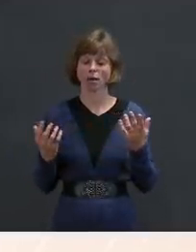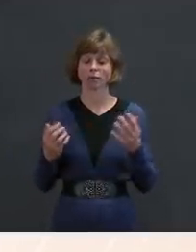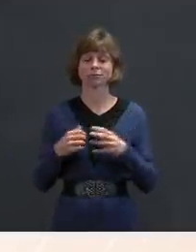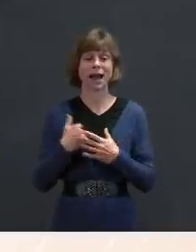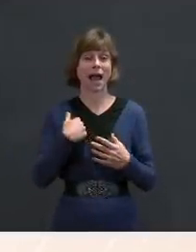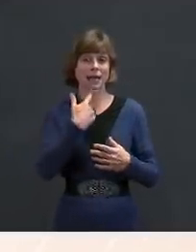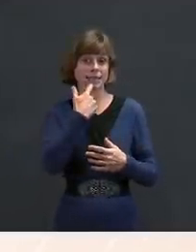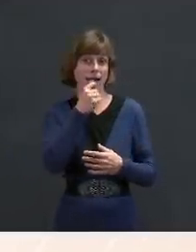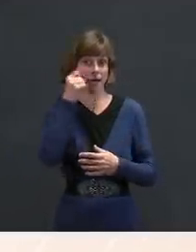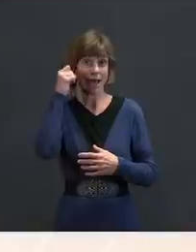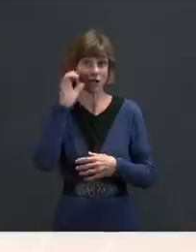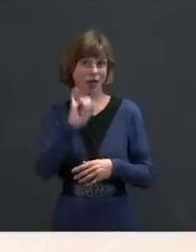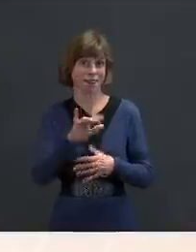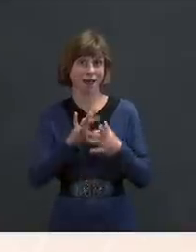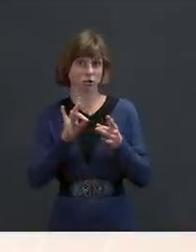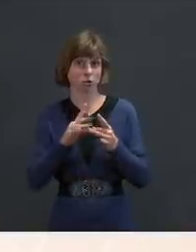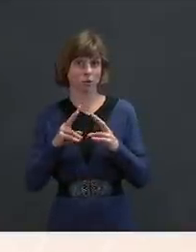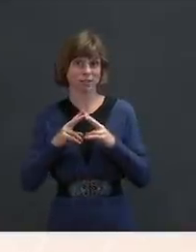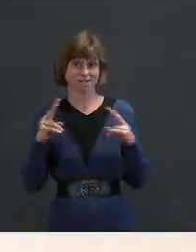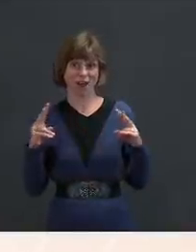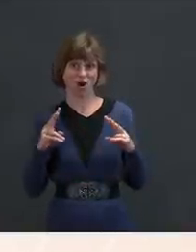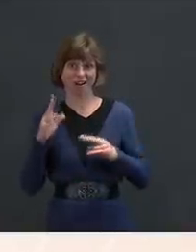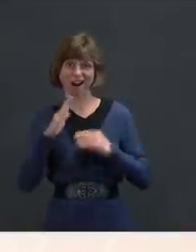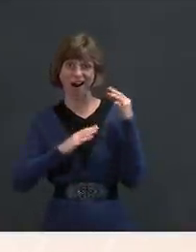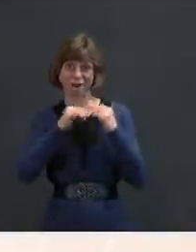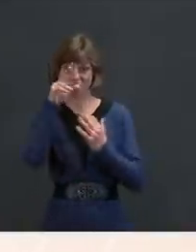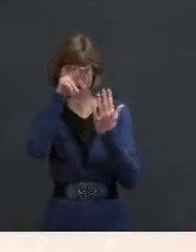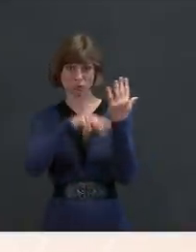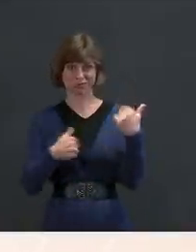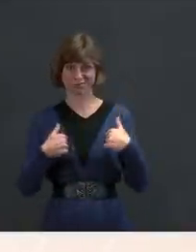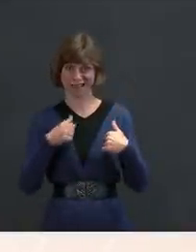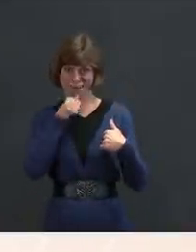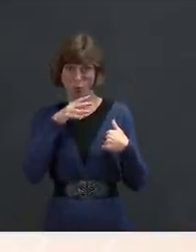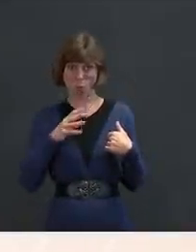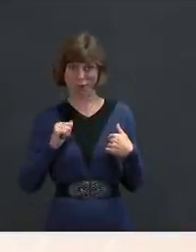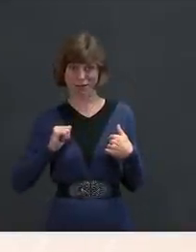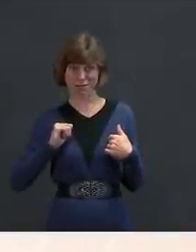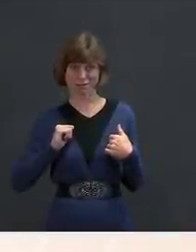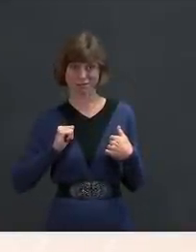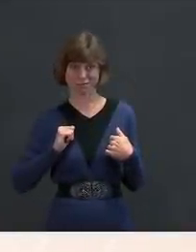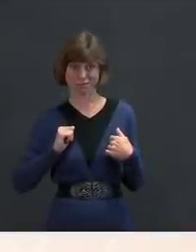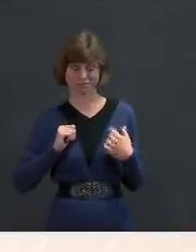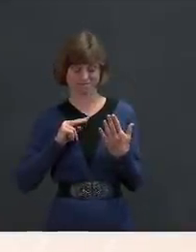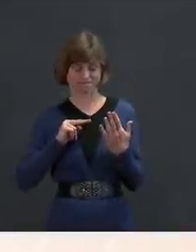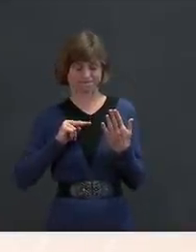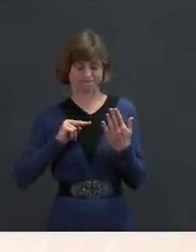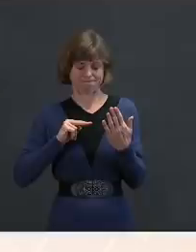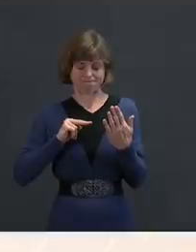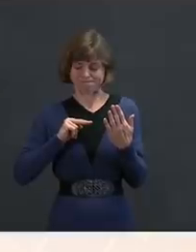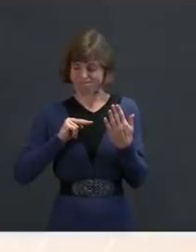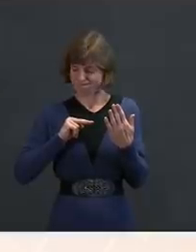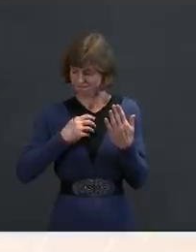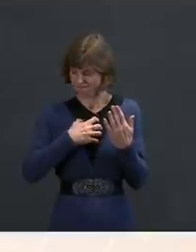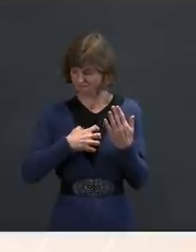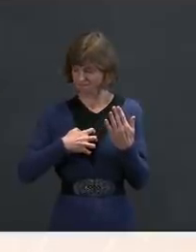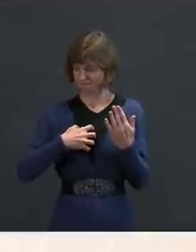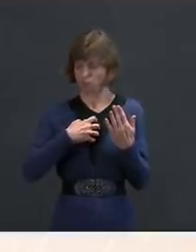that story was incredibly uncomfortable to read as a woman. And we certainly believe that every woman coming forward --